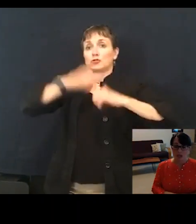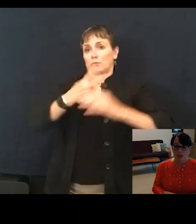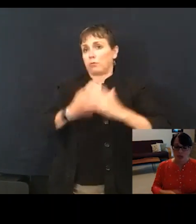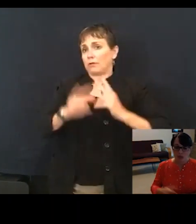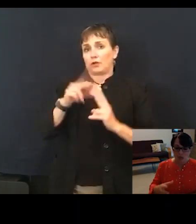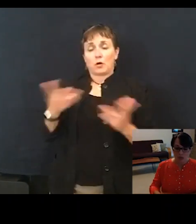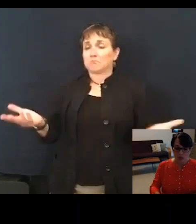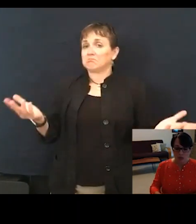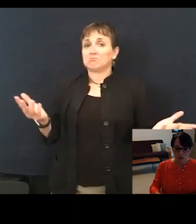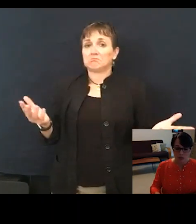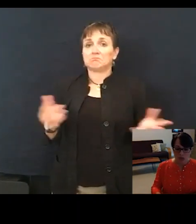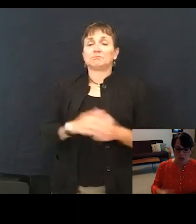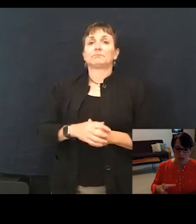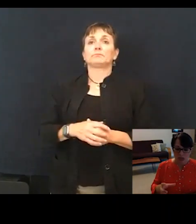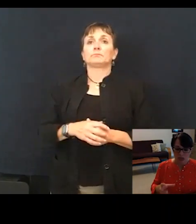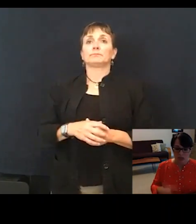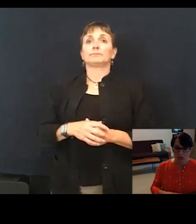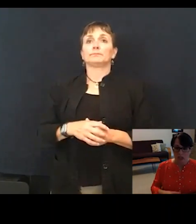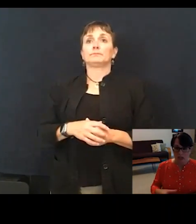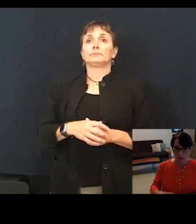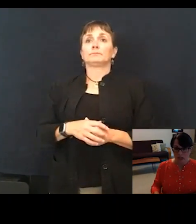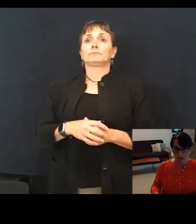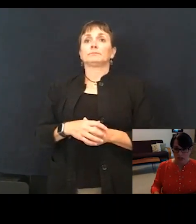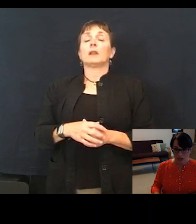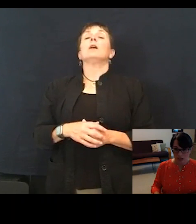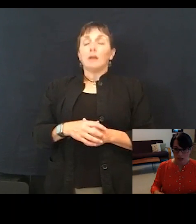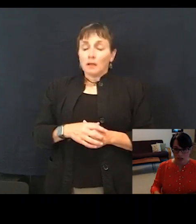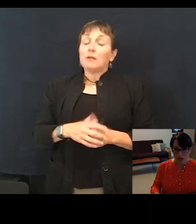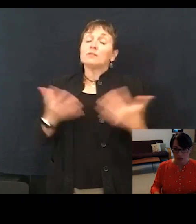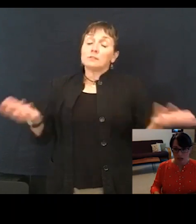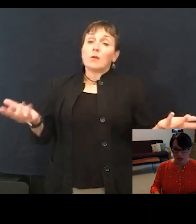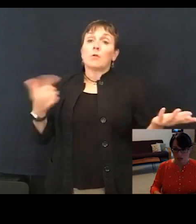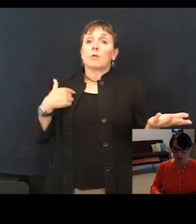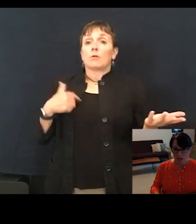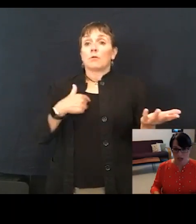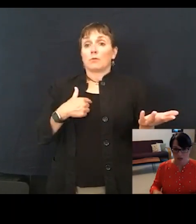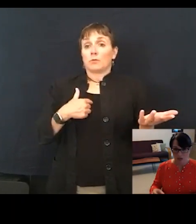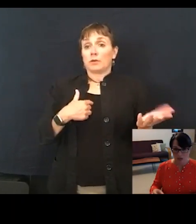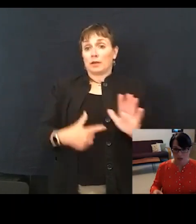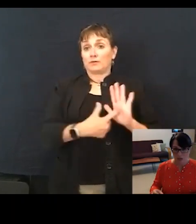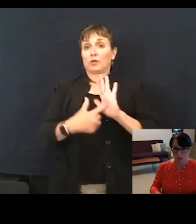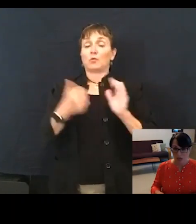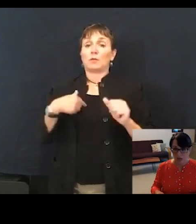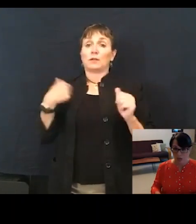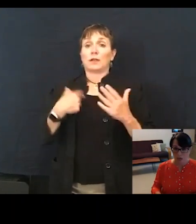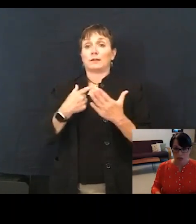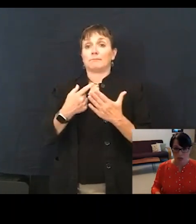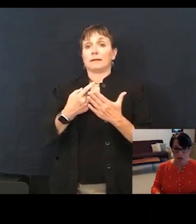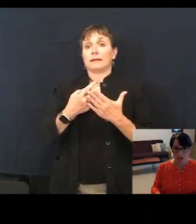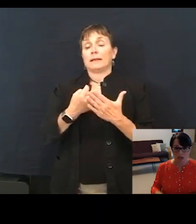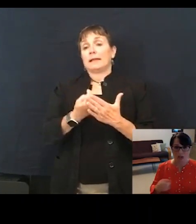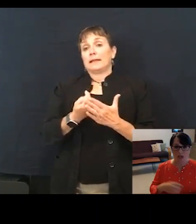So we've shown that we can eliminate the toxicity caused by that front half truncated protein product.